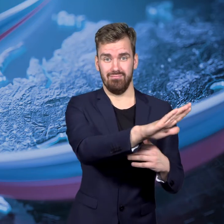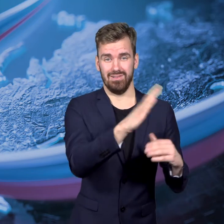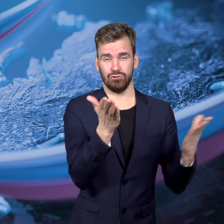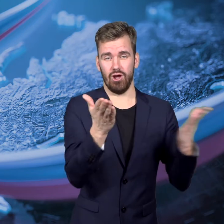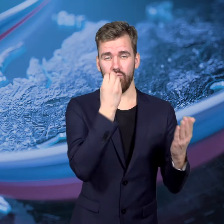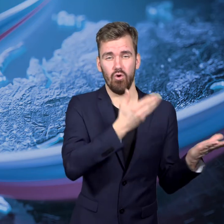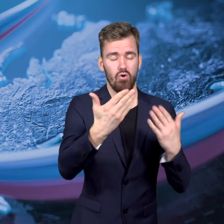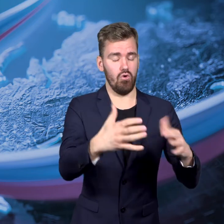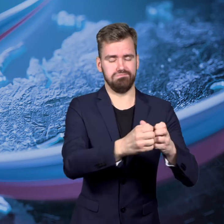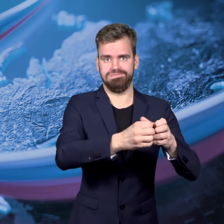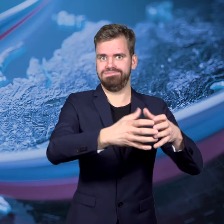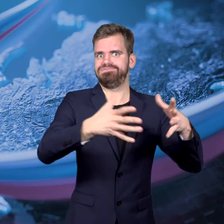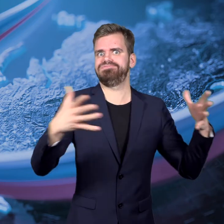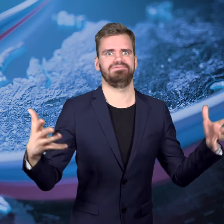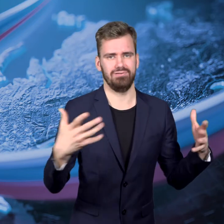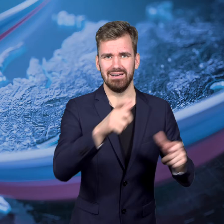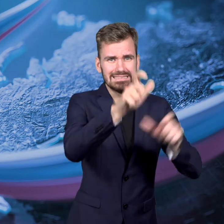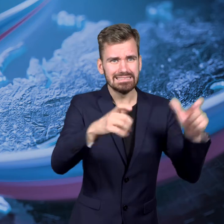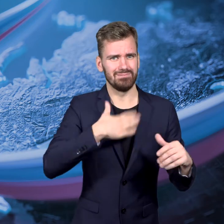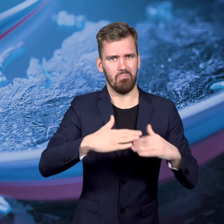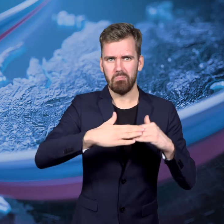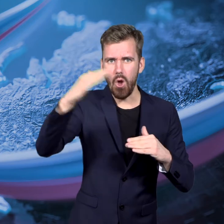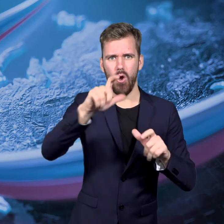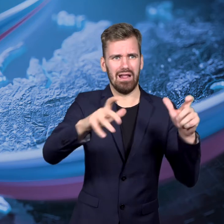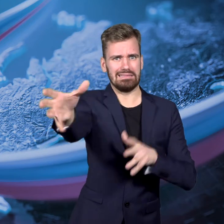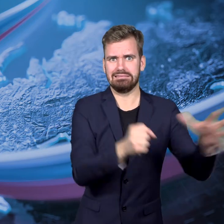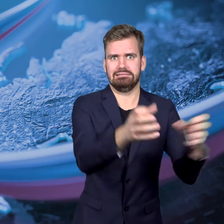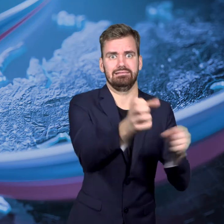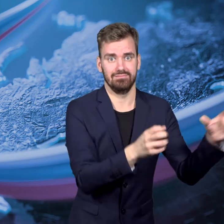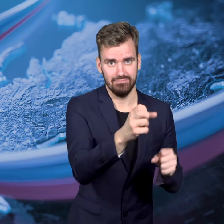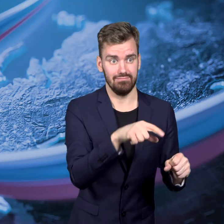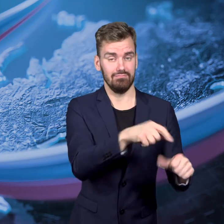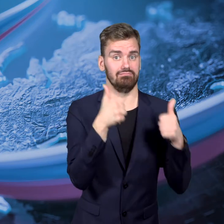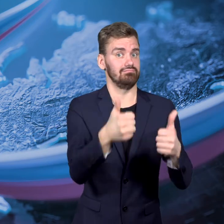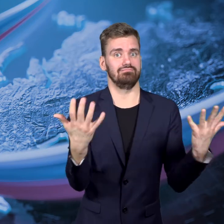a lot of couriers are needed and